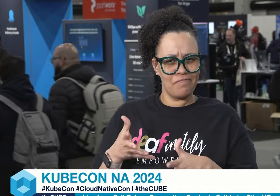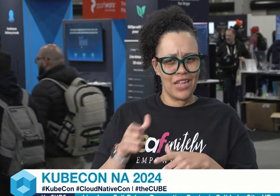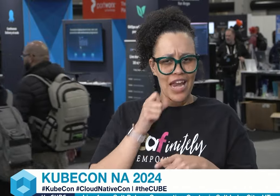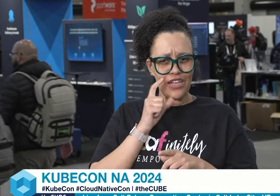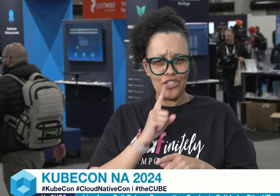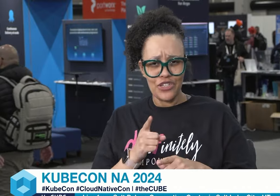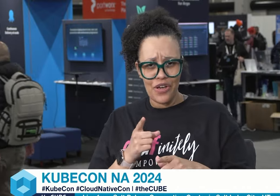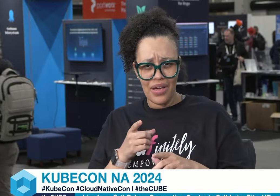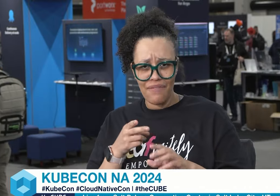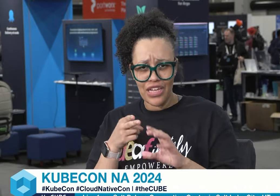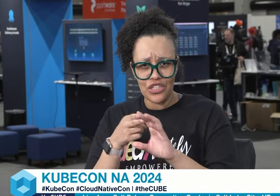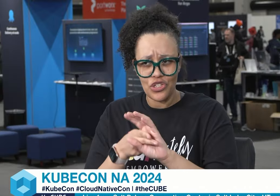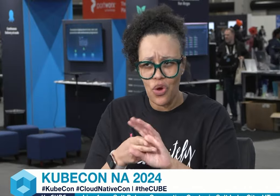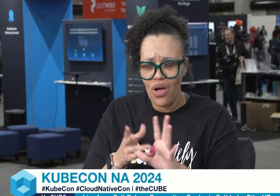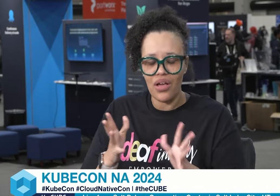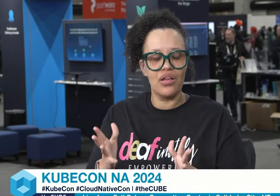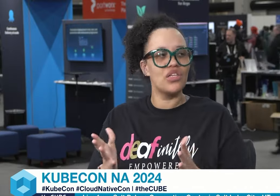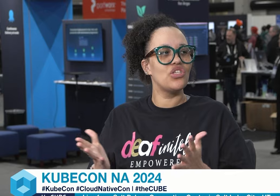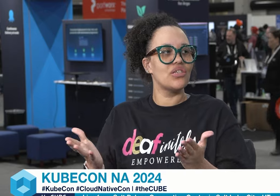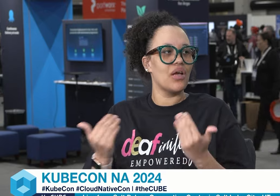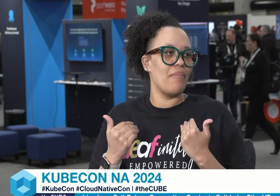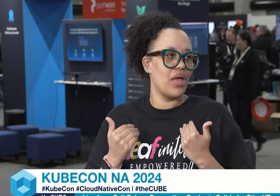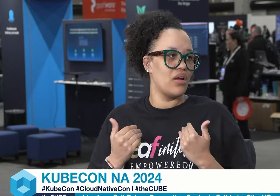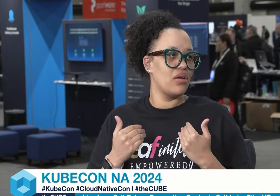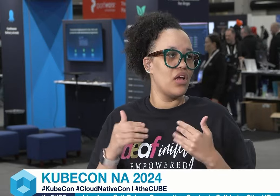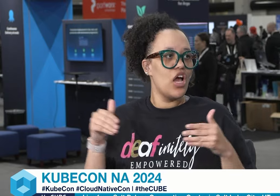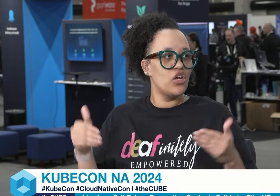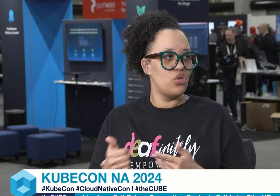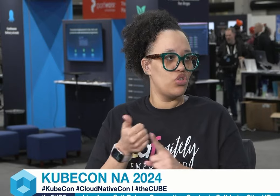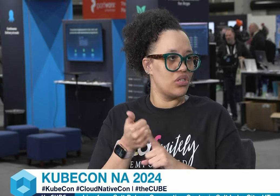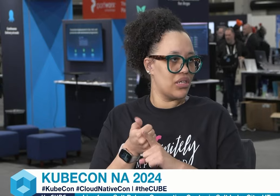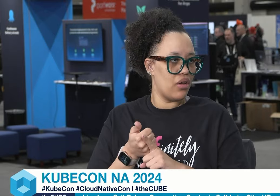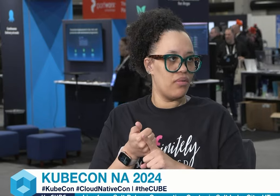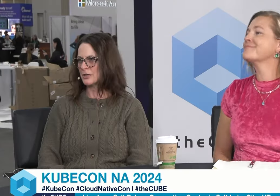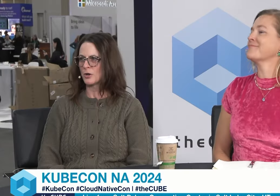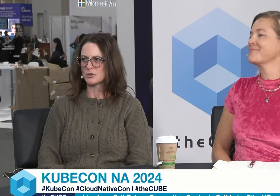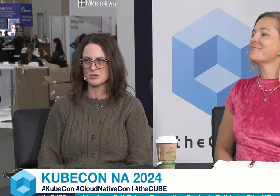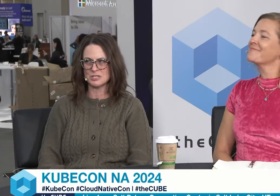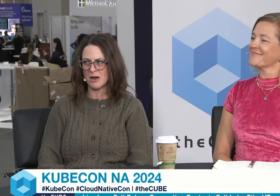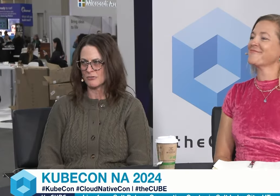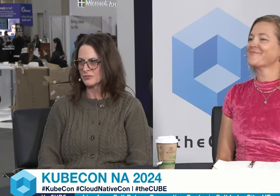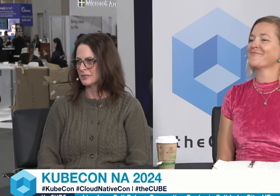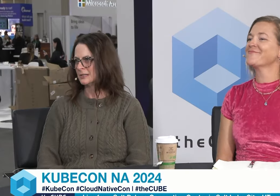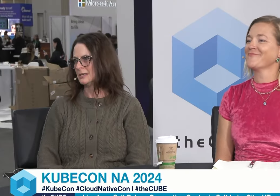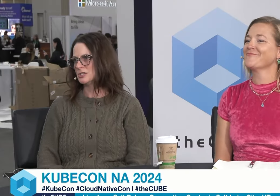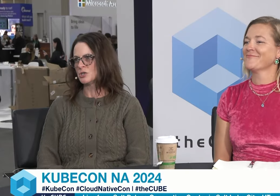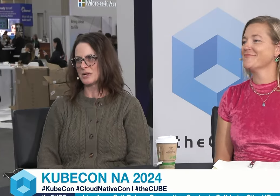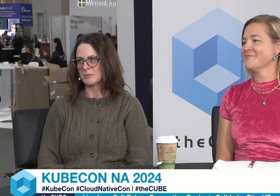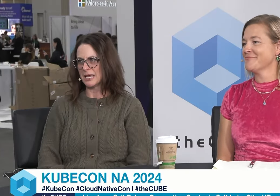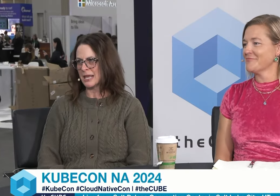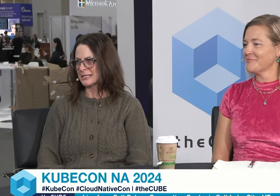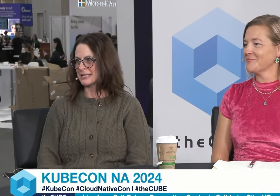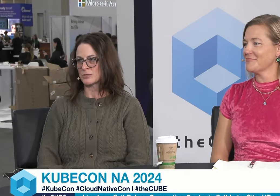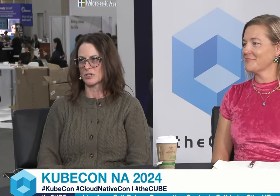that you may have some reluctance or anxiety about coming in. Just come, introduce yourself, join the meetings.